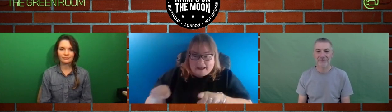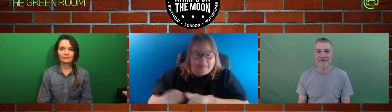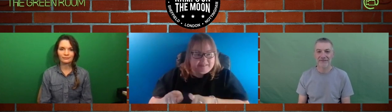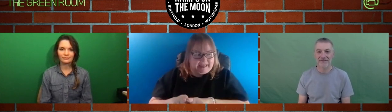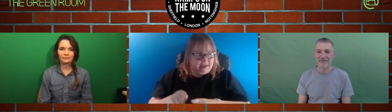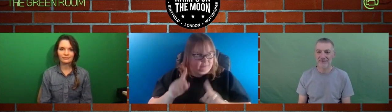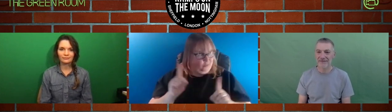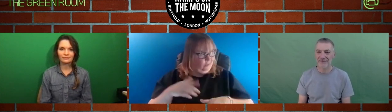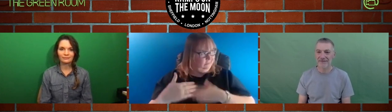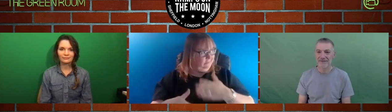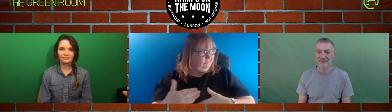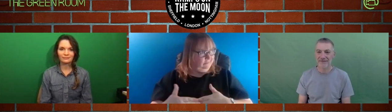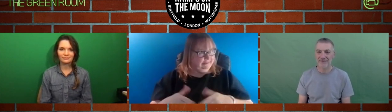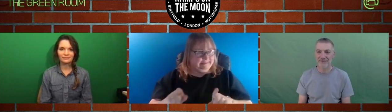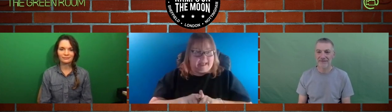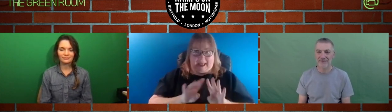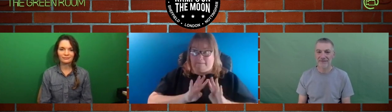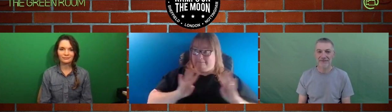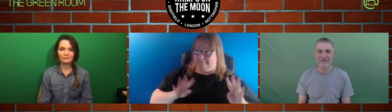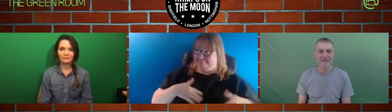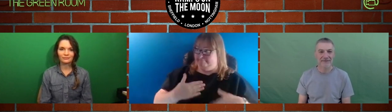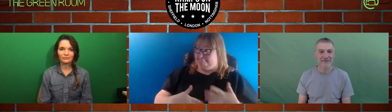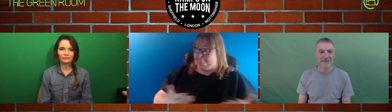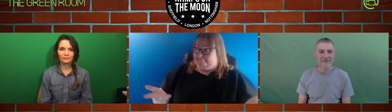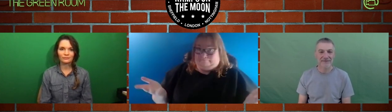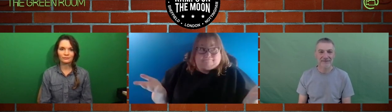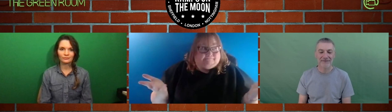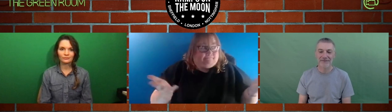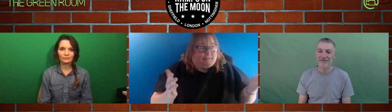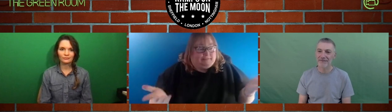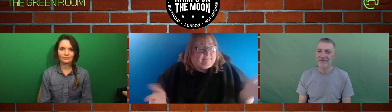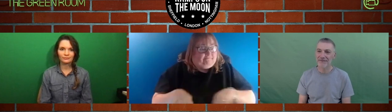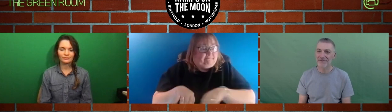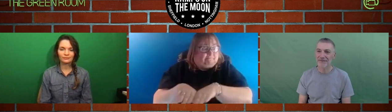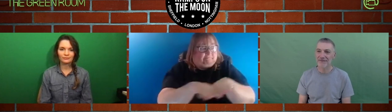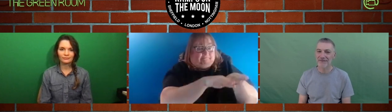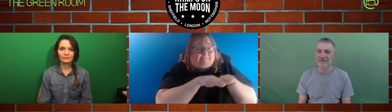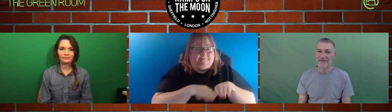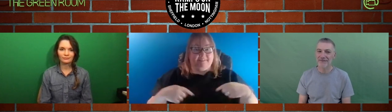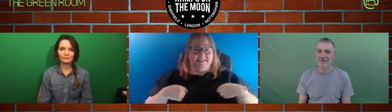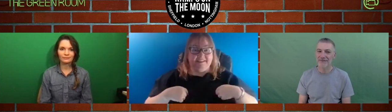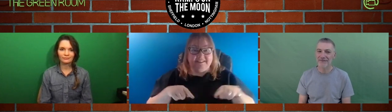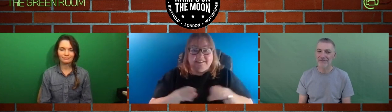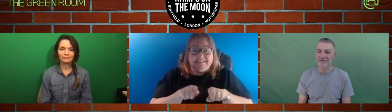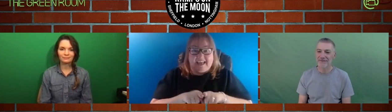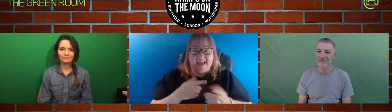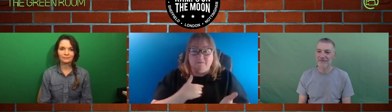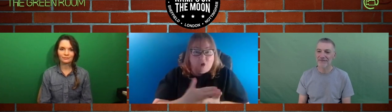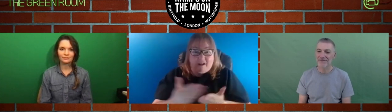bit unclear right now, we don't know what's happening and for me to be unclear too. But then also find the